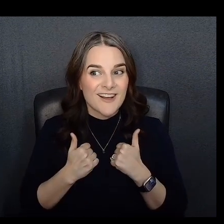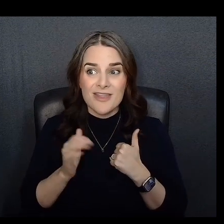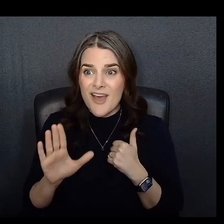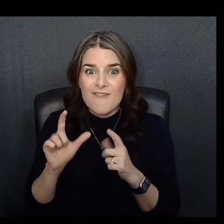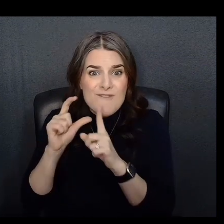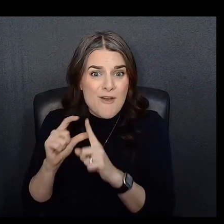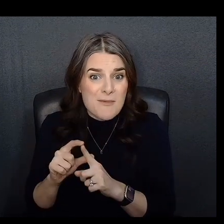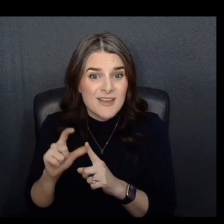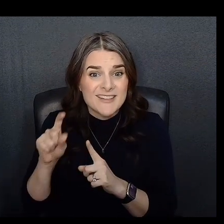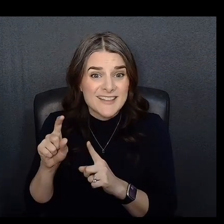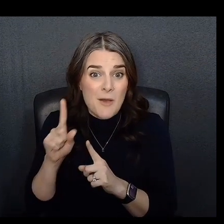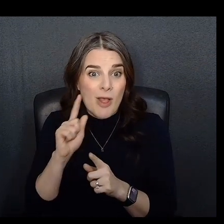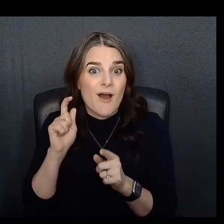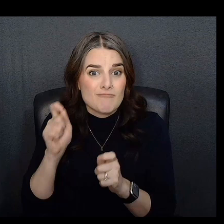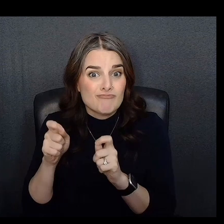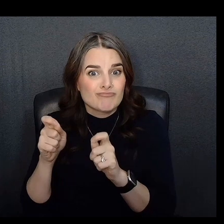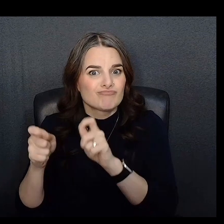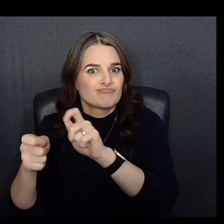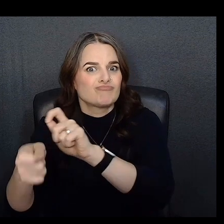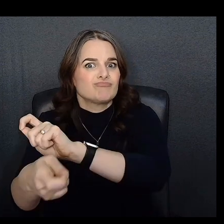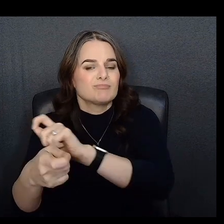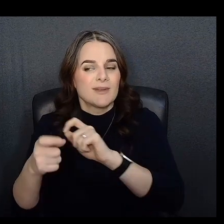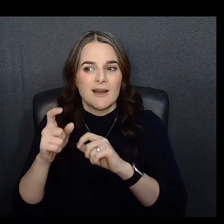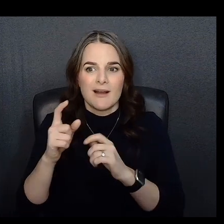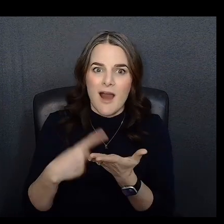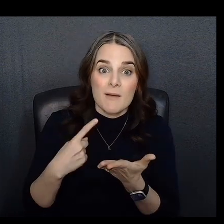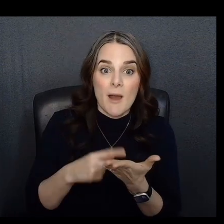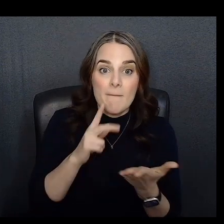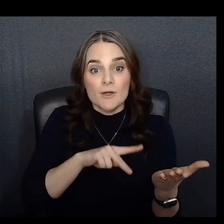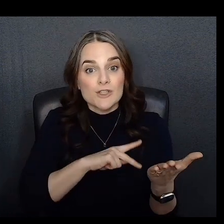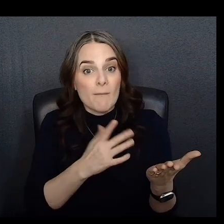to change then to be able to talk about personal preferences,